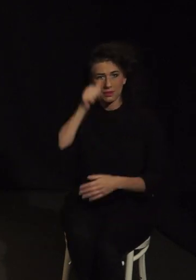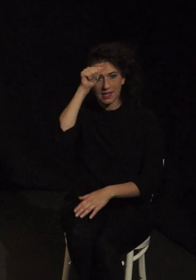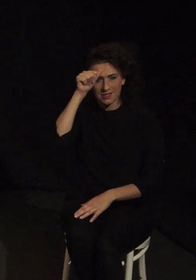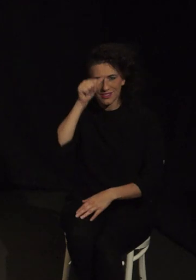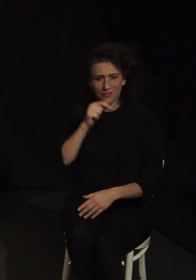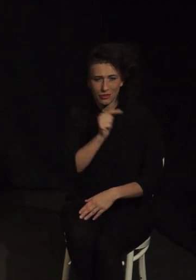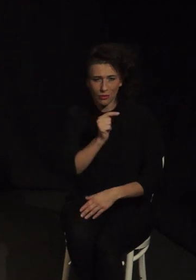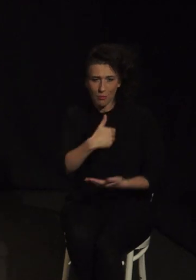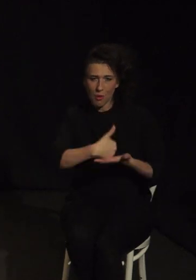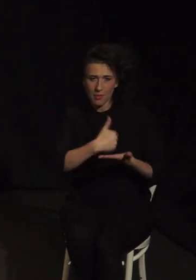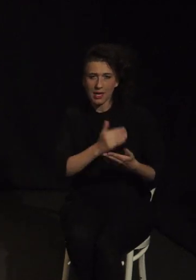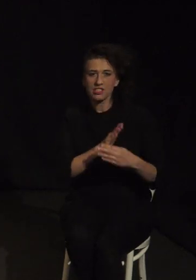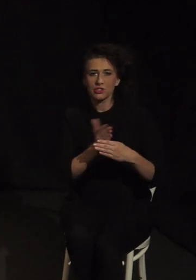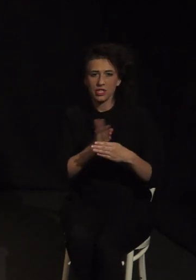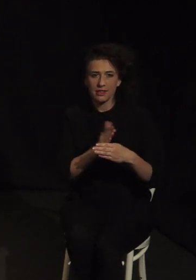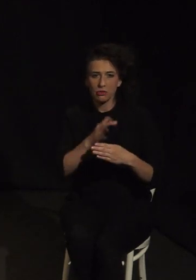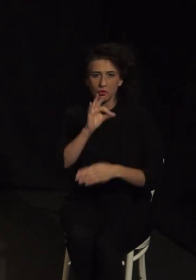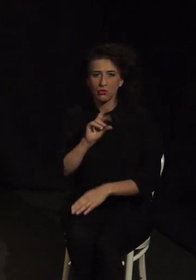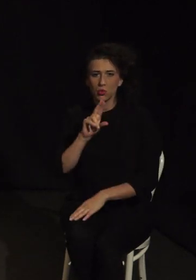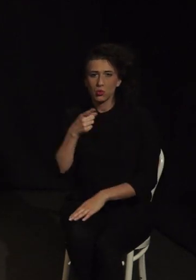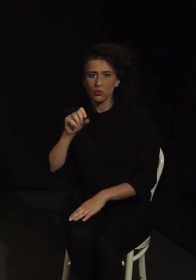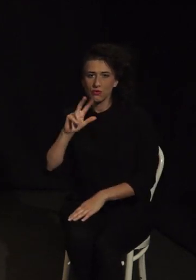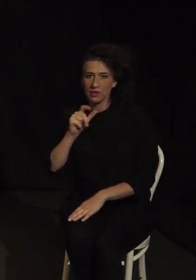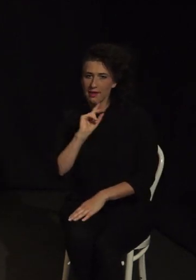It results from the rhythm